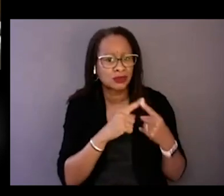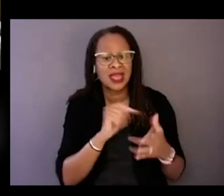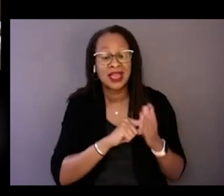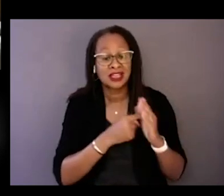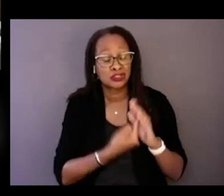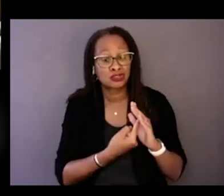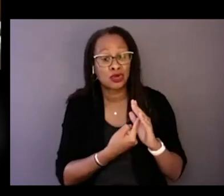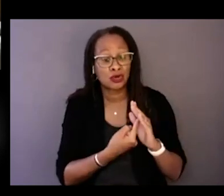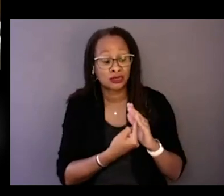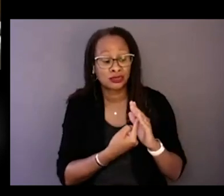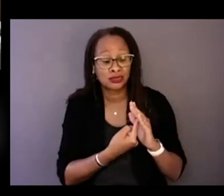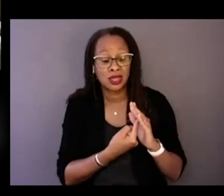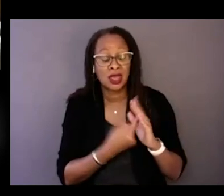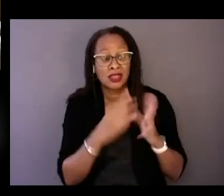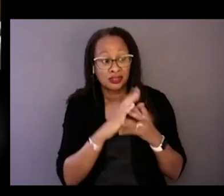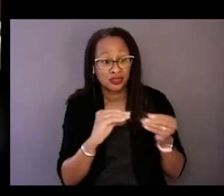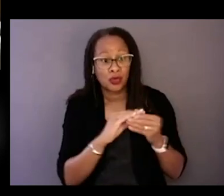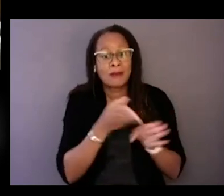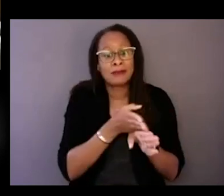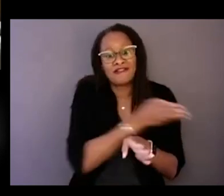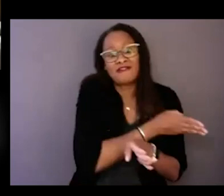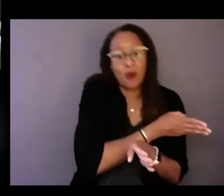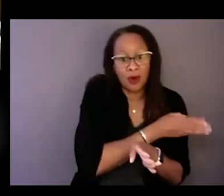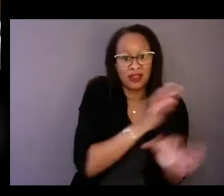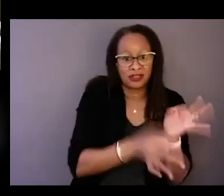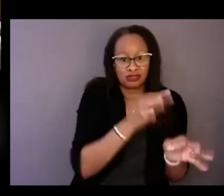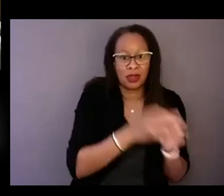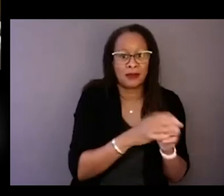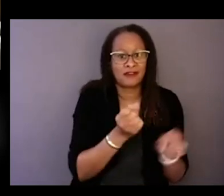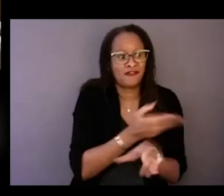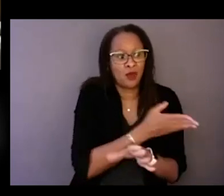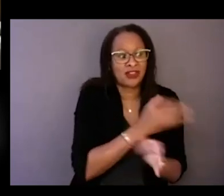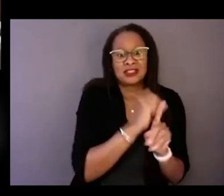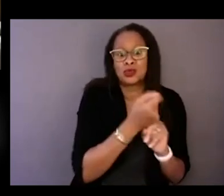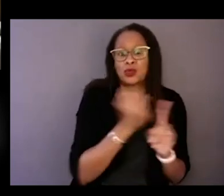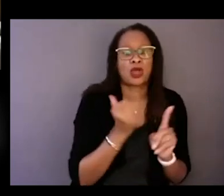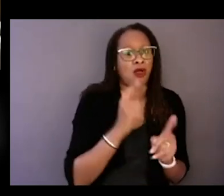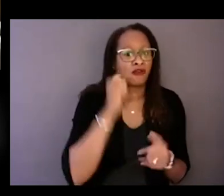decades before the trial, decades before this incident that we all remember, a series of events that we all remember,